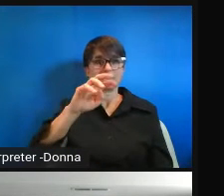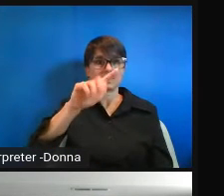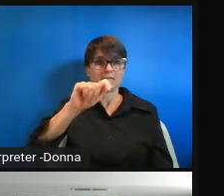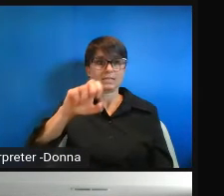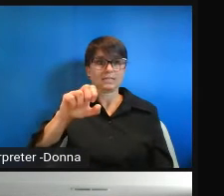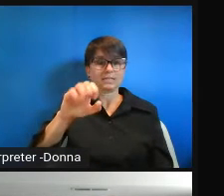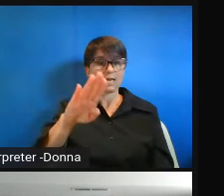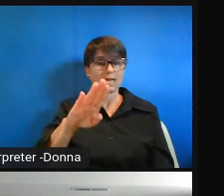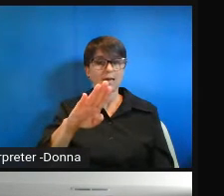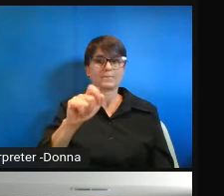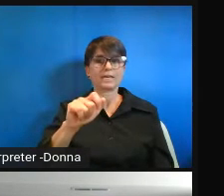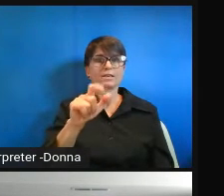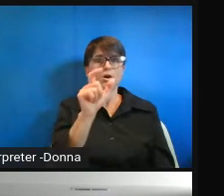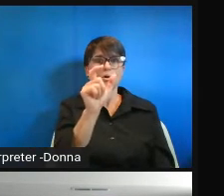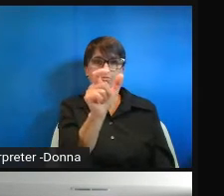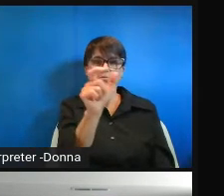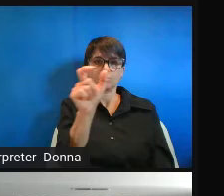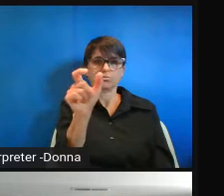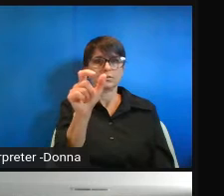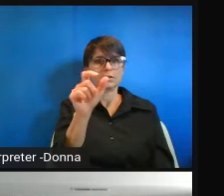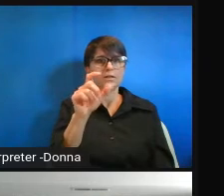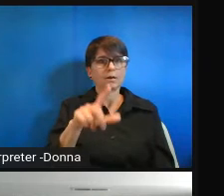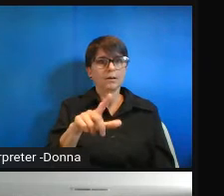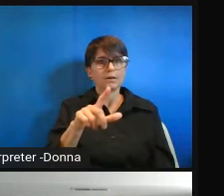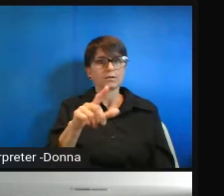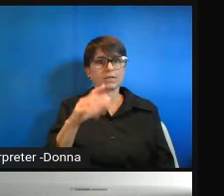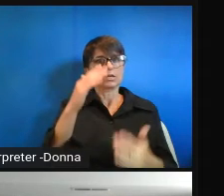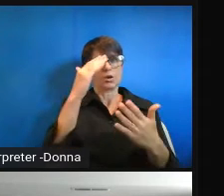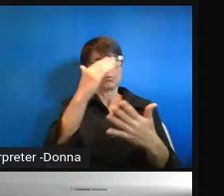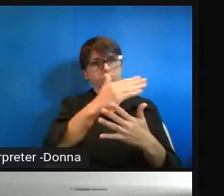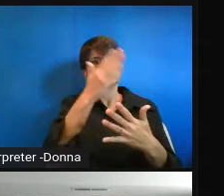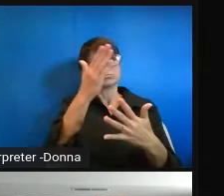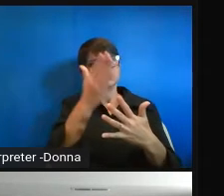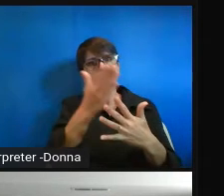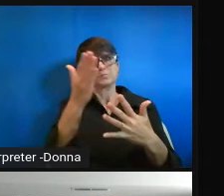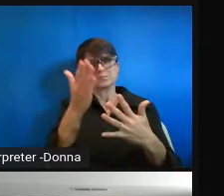through all tab items and can circuitously loop through them.